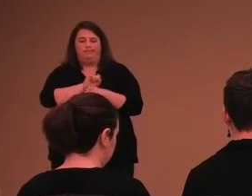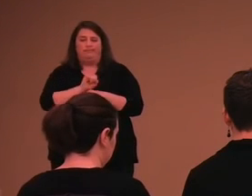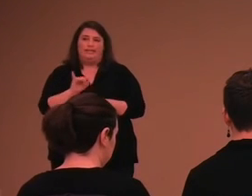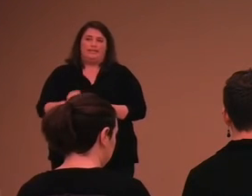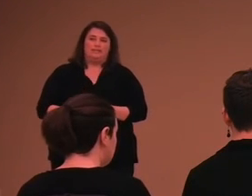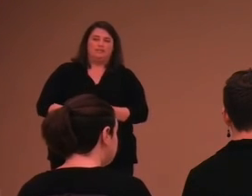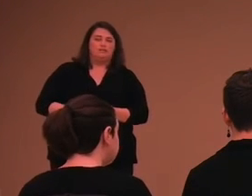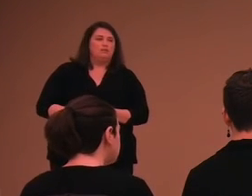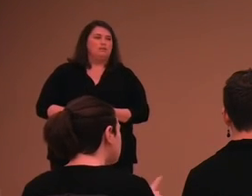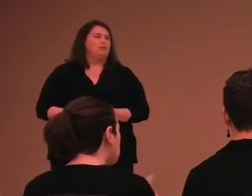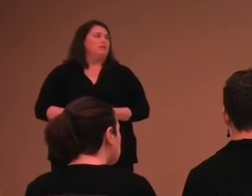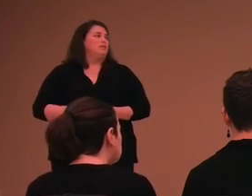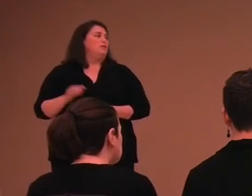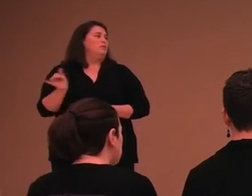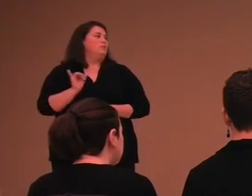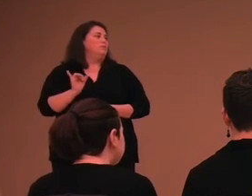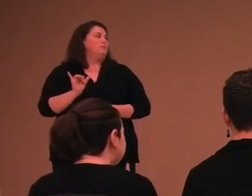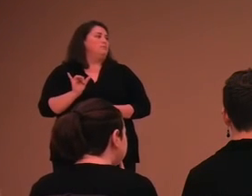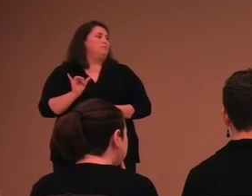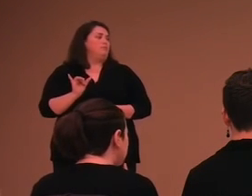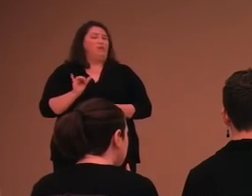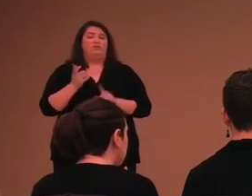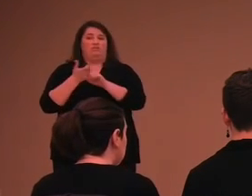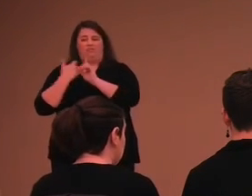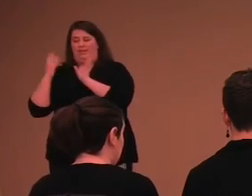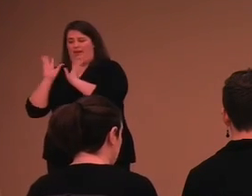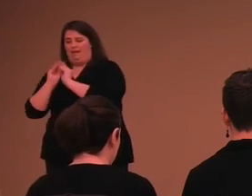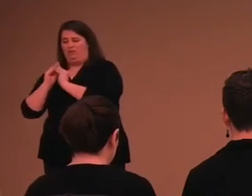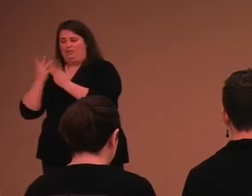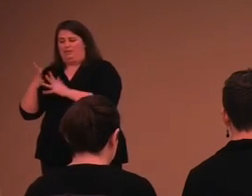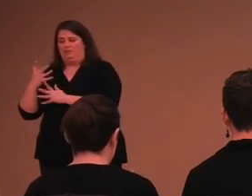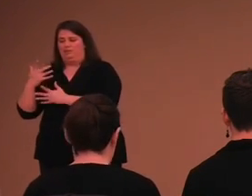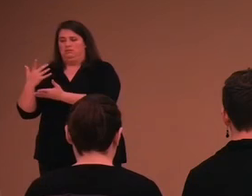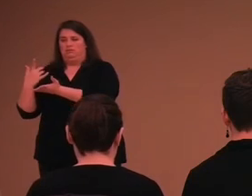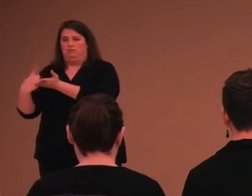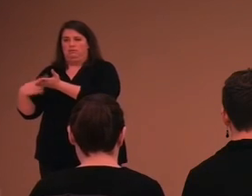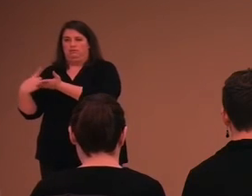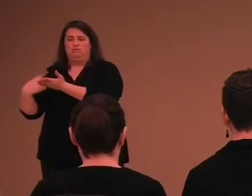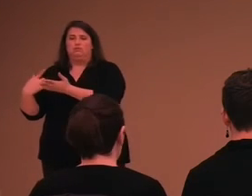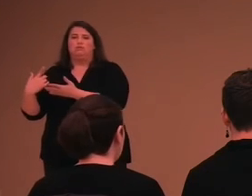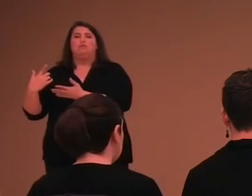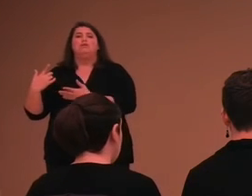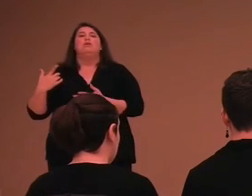also via the conference I talked about earlier, I went to a session about